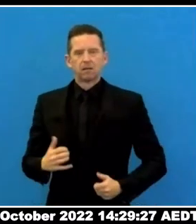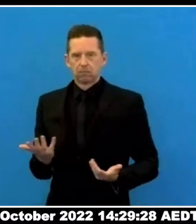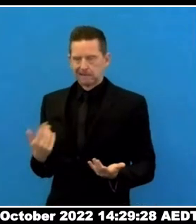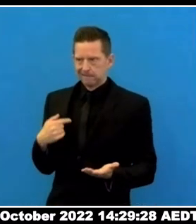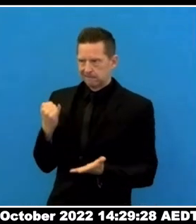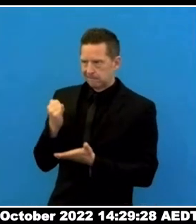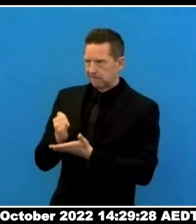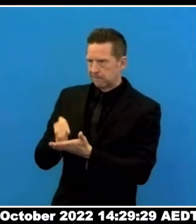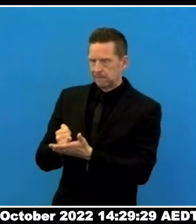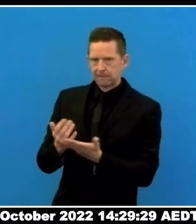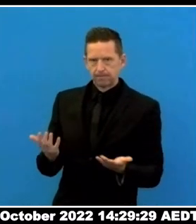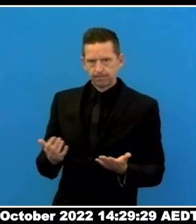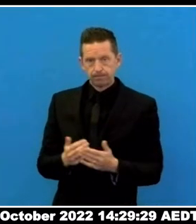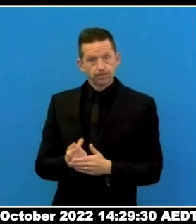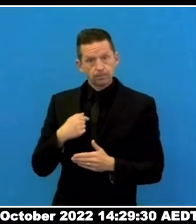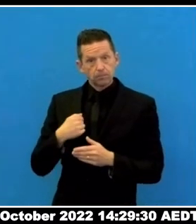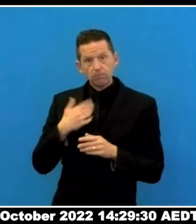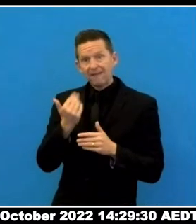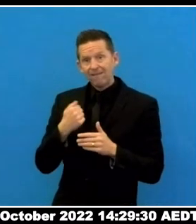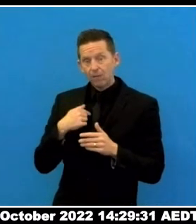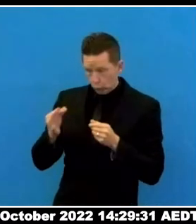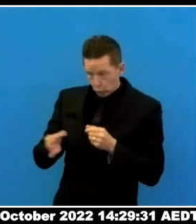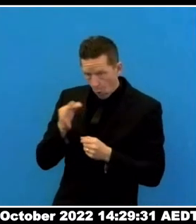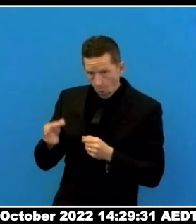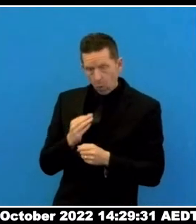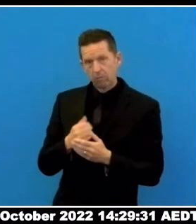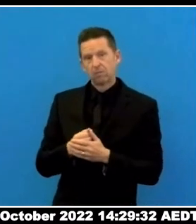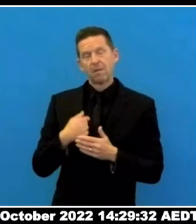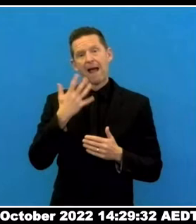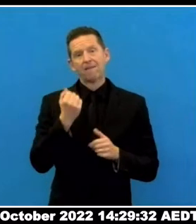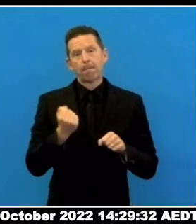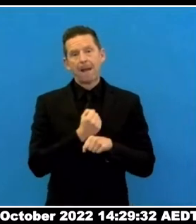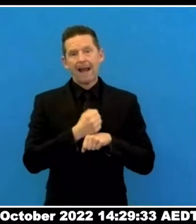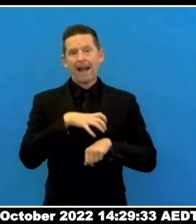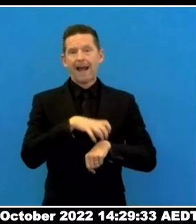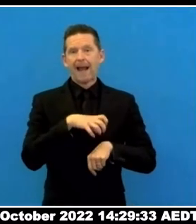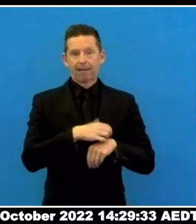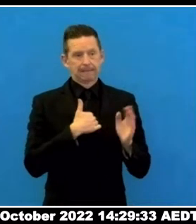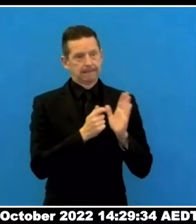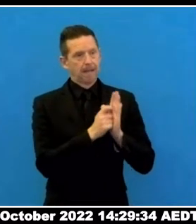I sew clothes and I make and decorate cakes to sell to the community